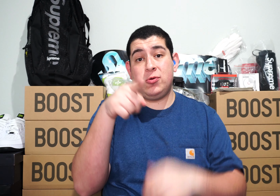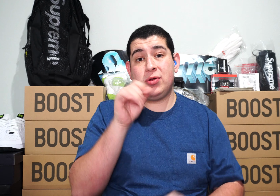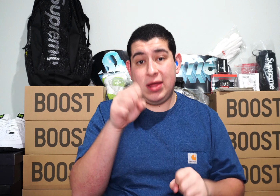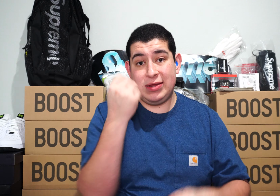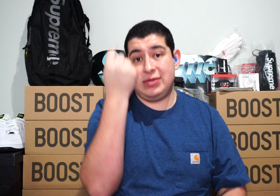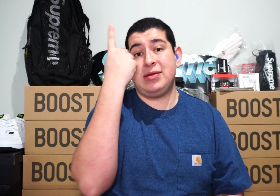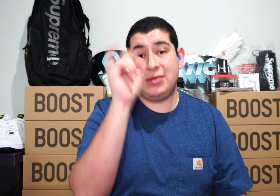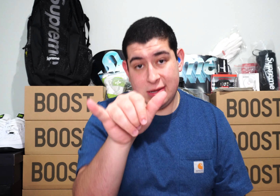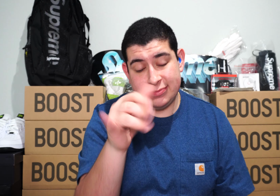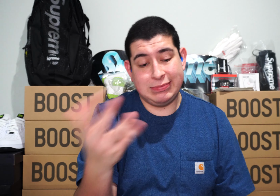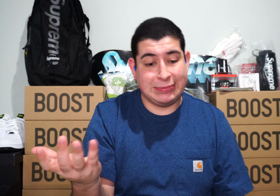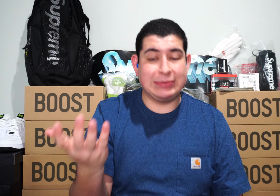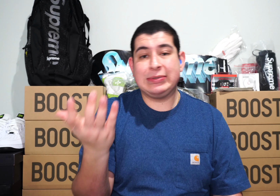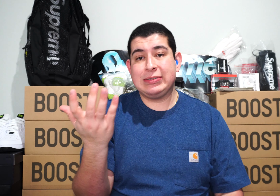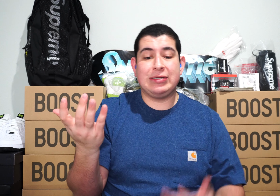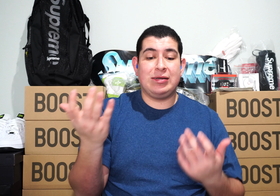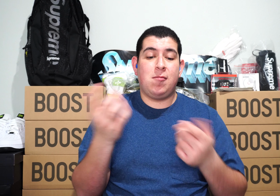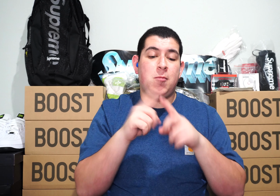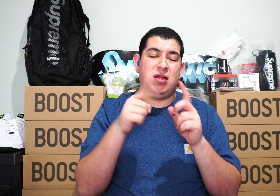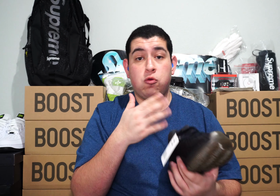I hope you can understand that..